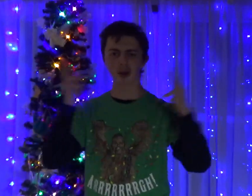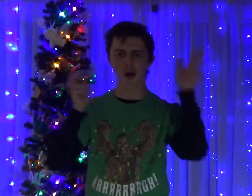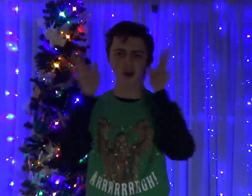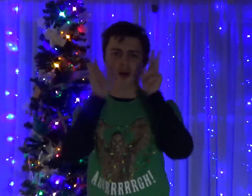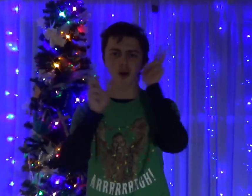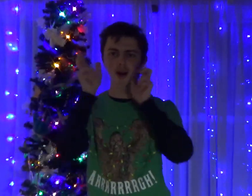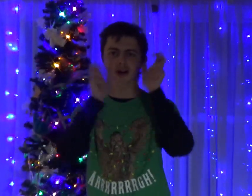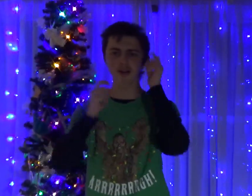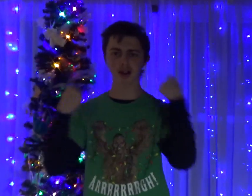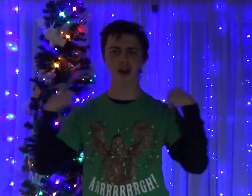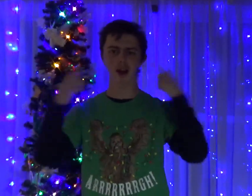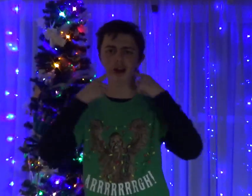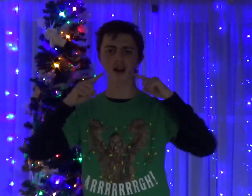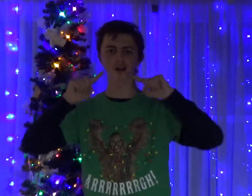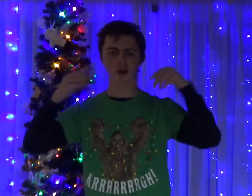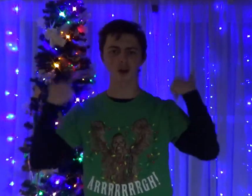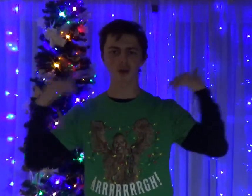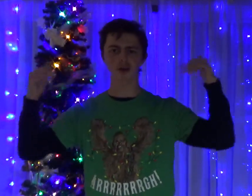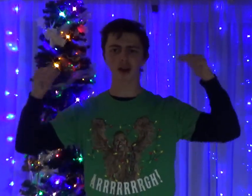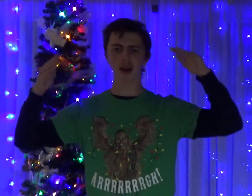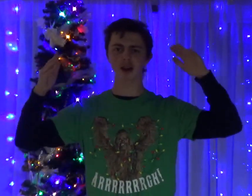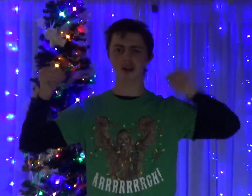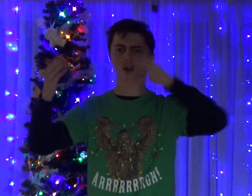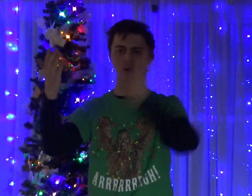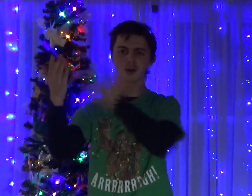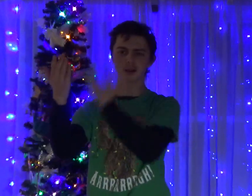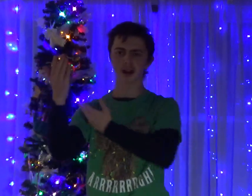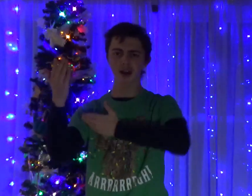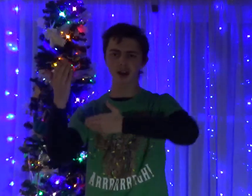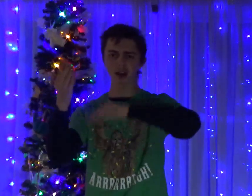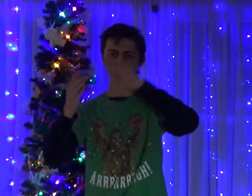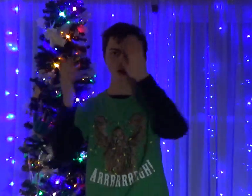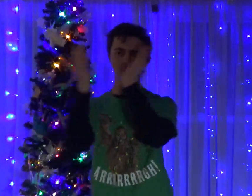Hark! the herald angels sing